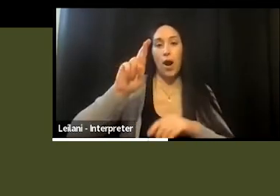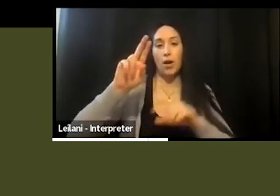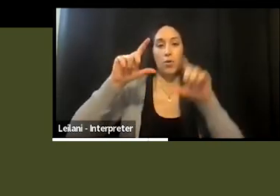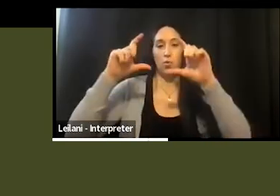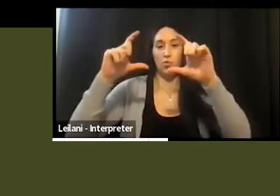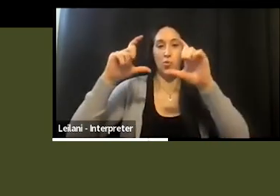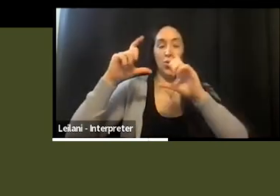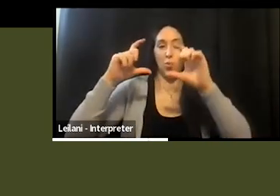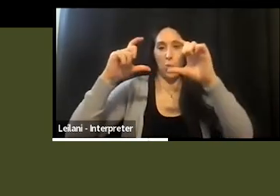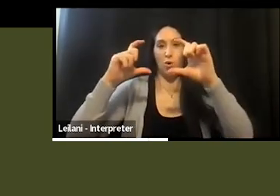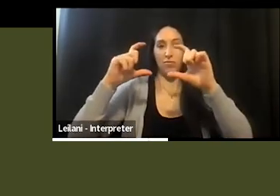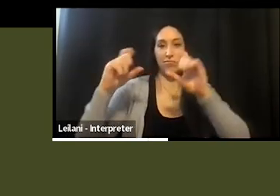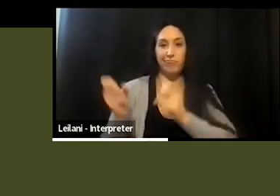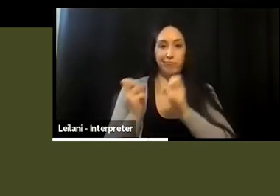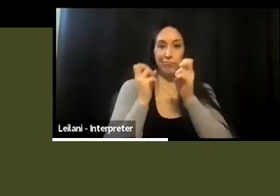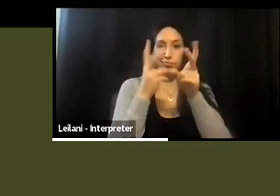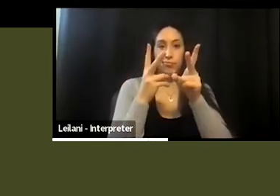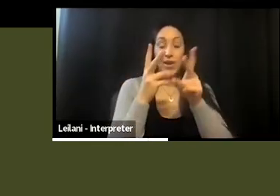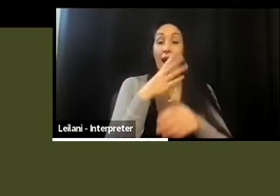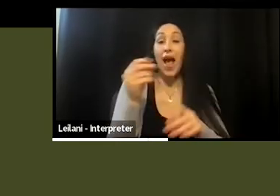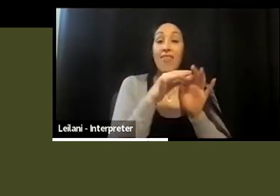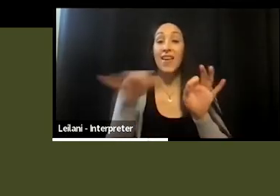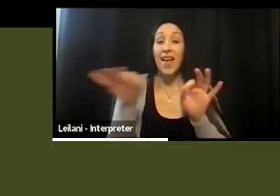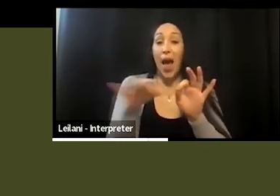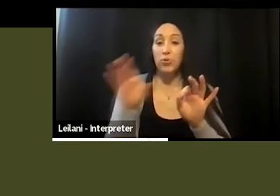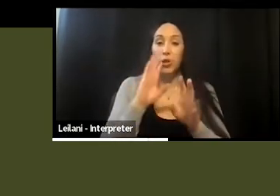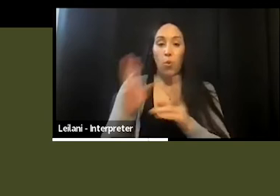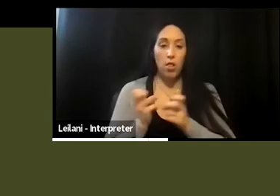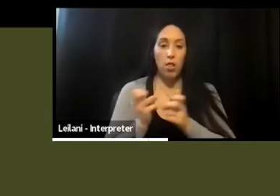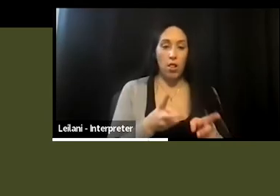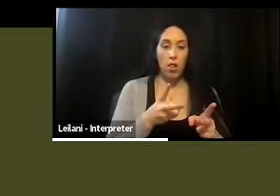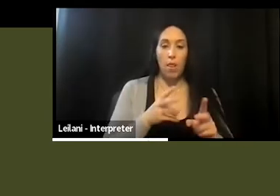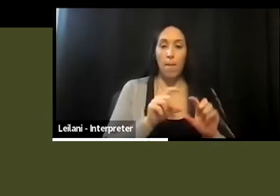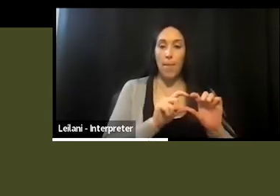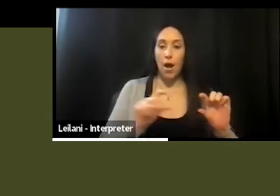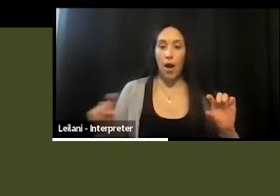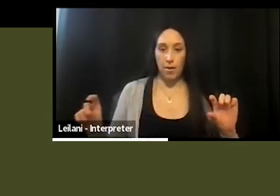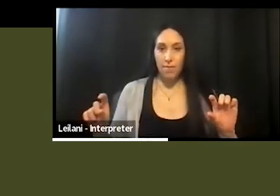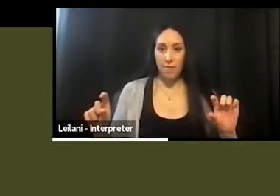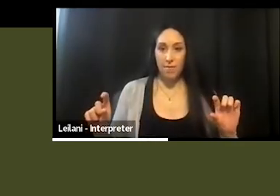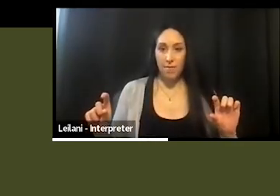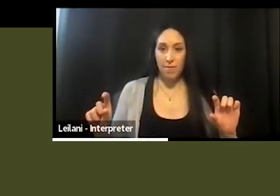And we're gonna embed the captioning into the bottom of the slides so that when we turn it into a YouTube video